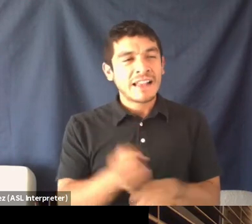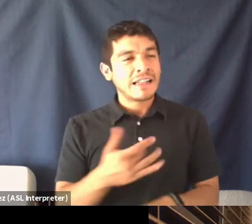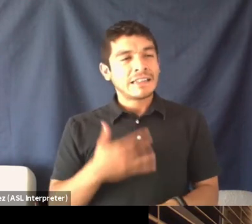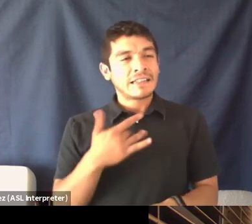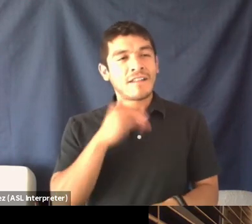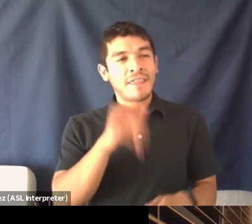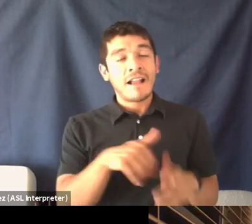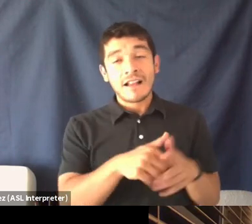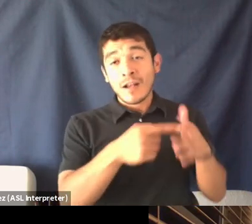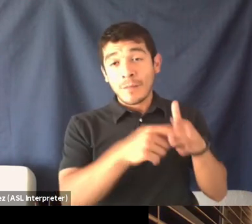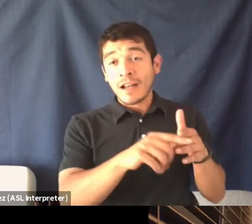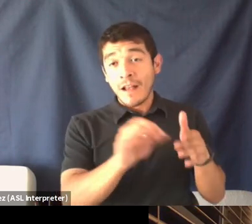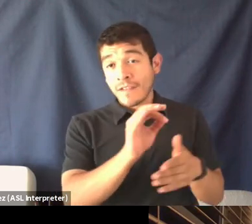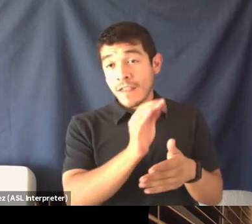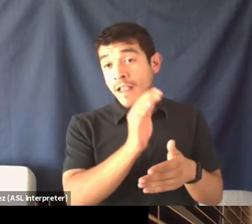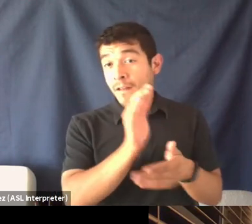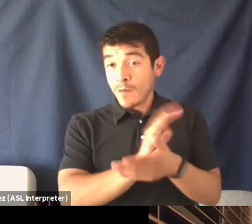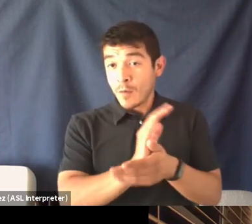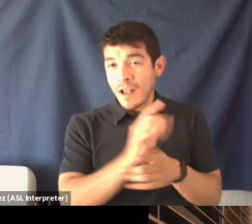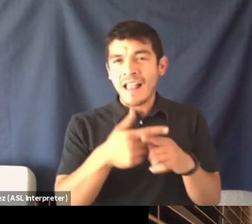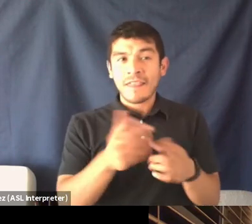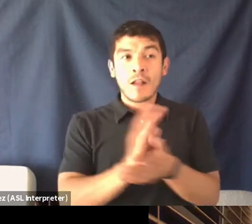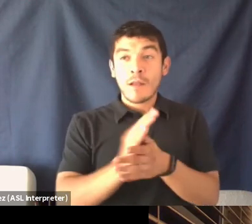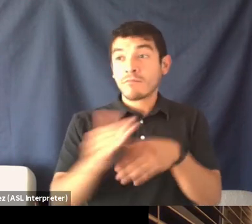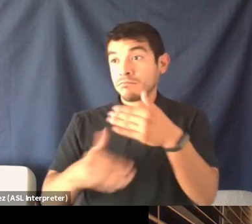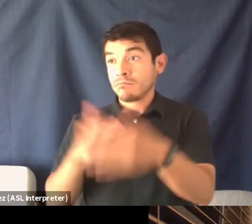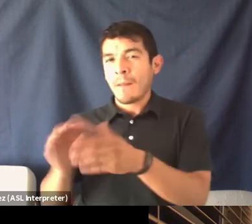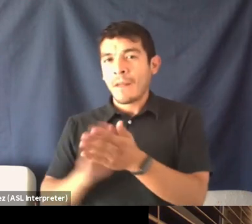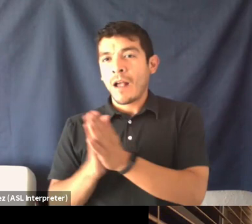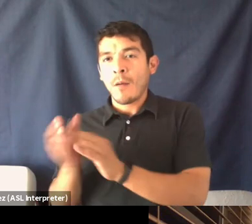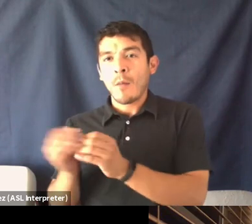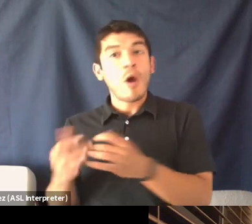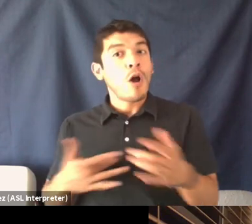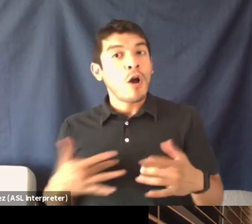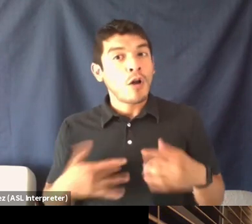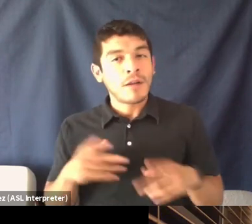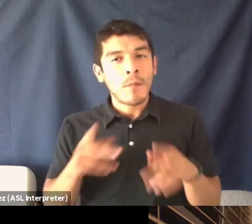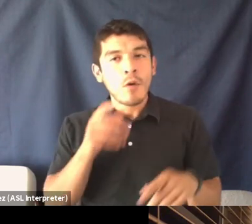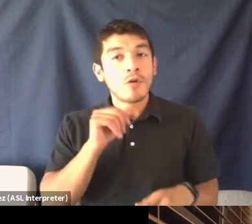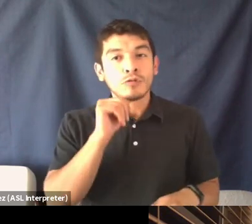And then as the film goes on, it becomes much more concerned with a few people who don't really exist in that mold.